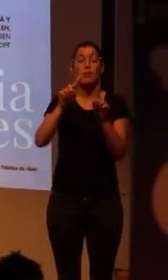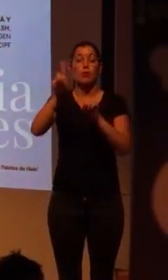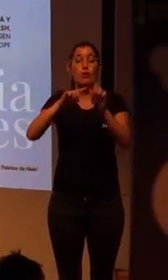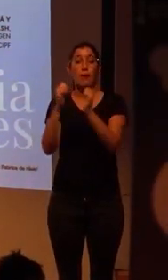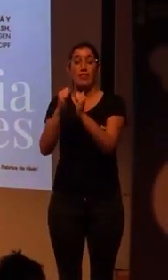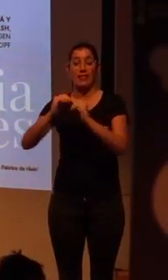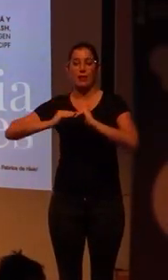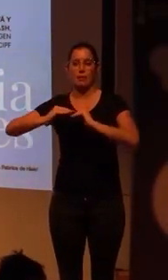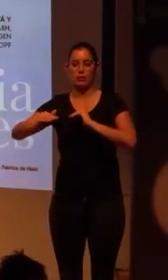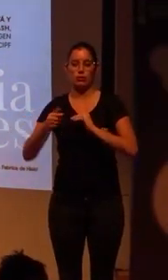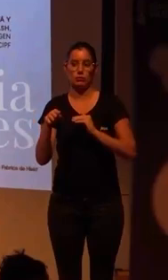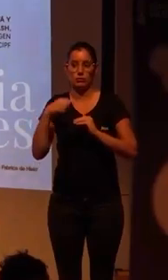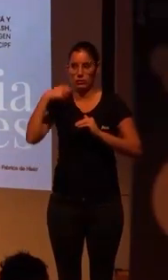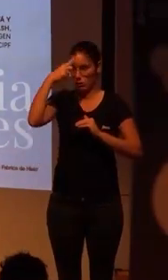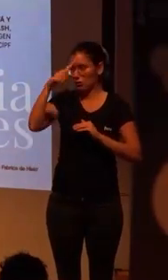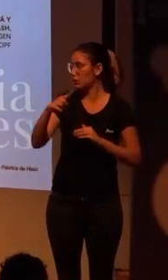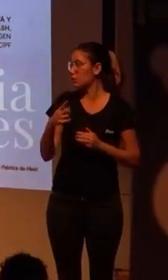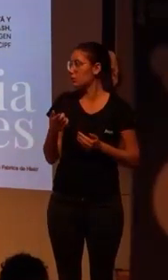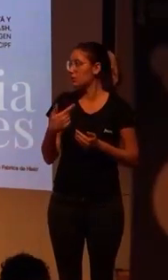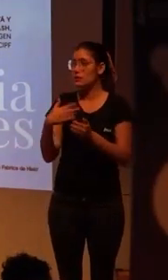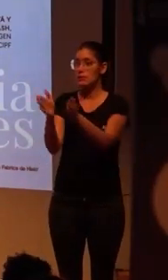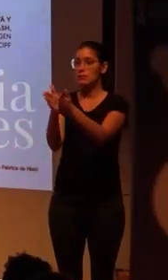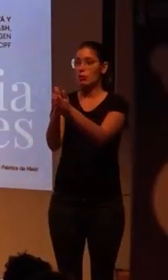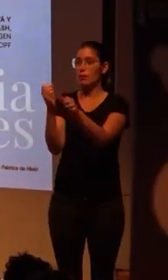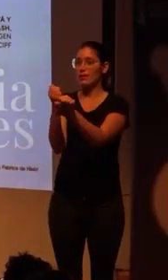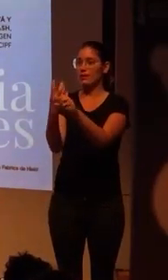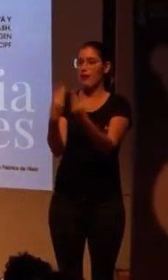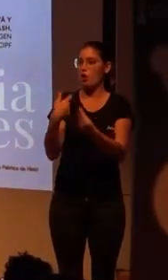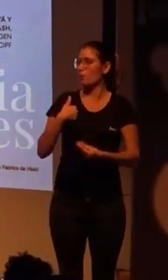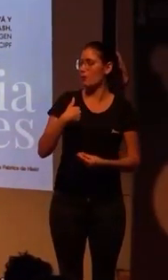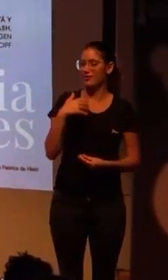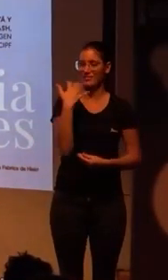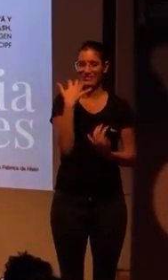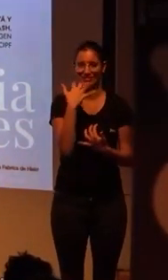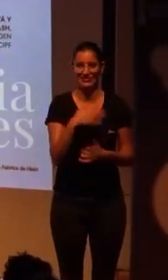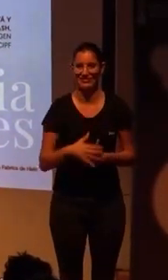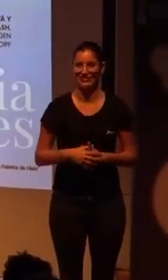It’s as far as I know. She is my partner; she works with me at Polibienestar. Thank you so much.